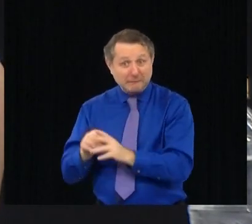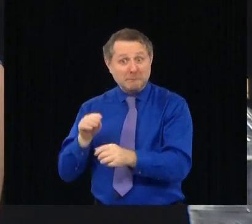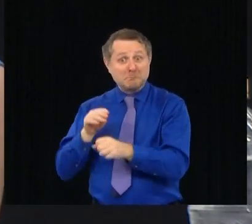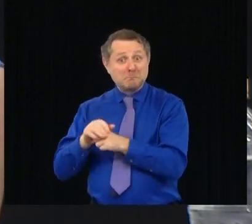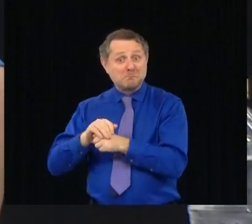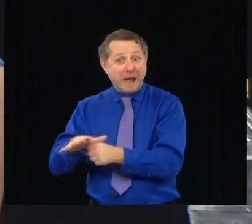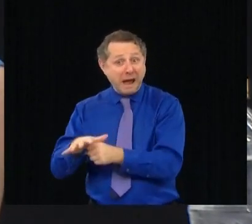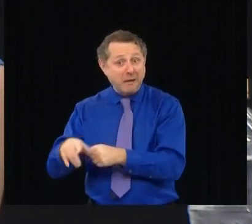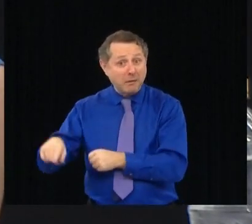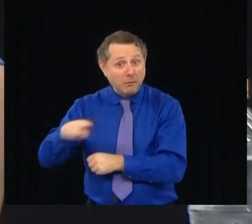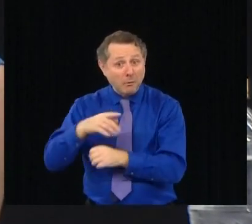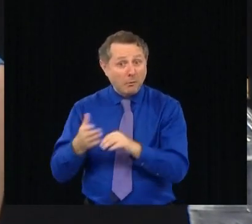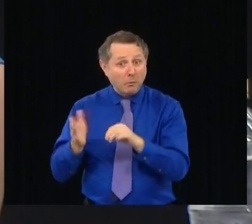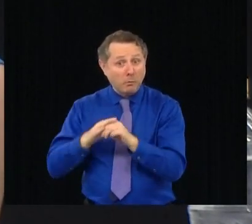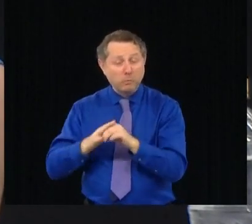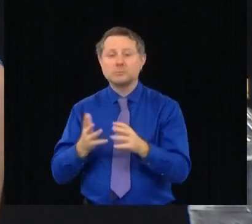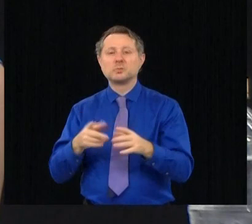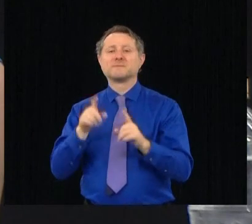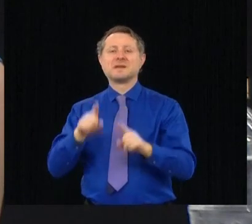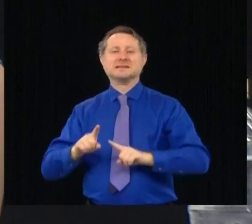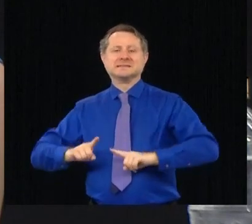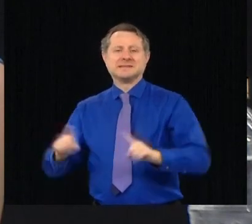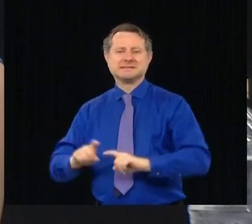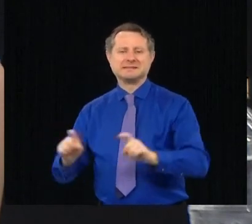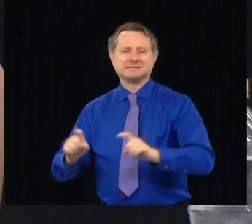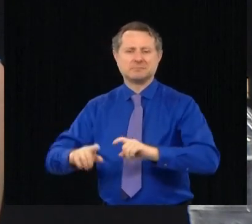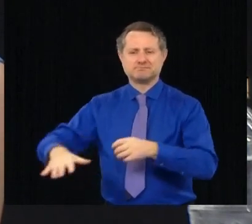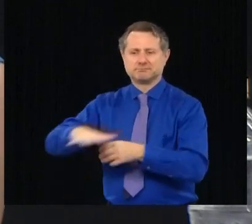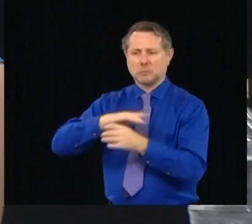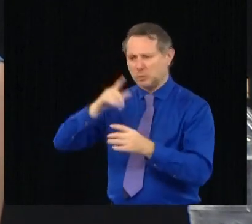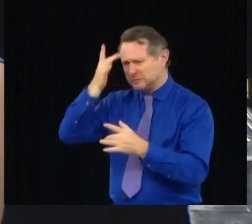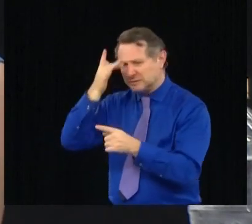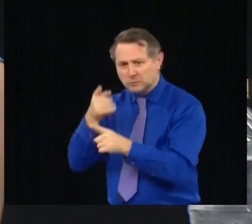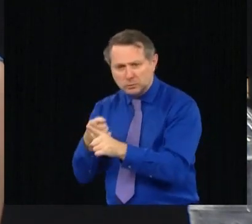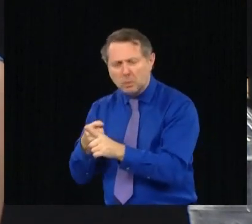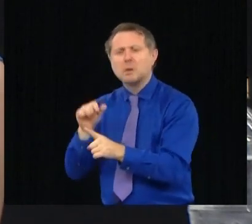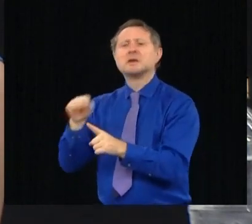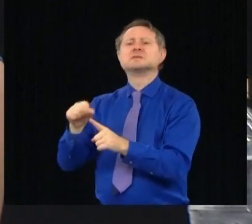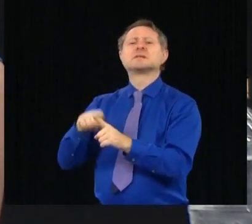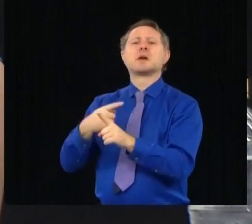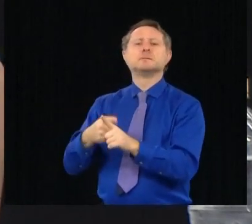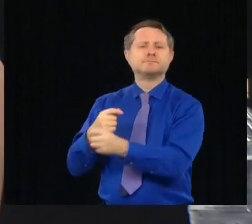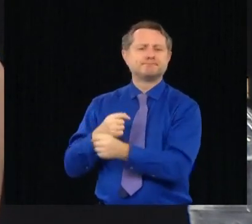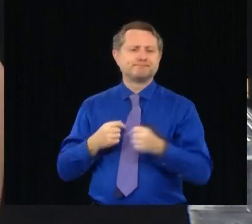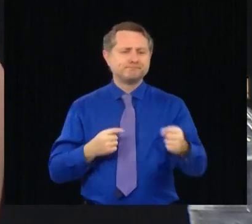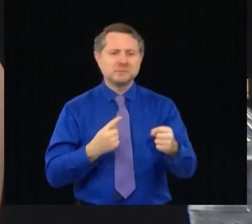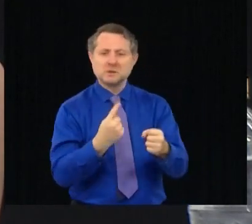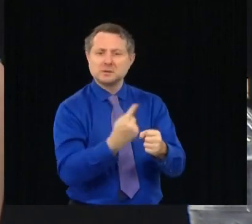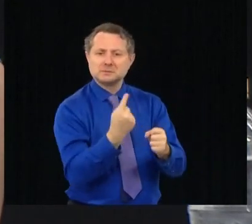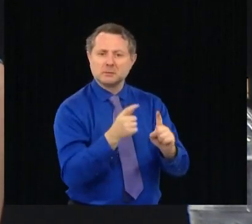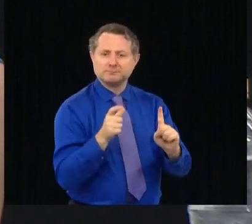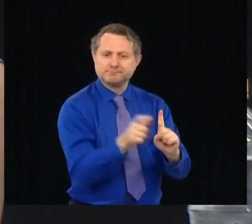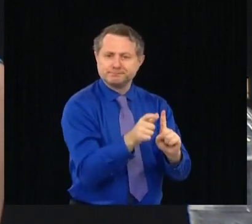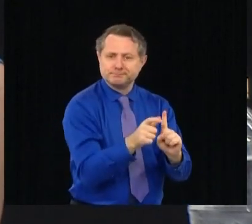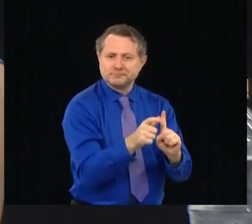EXAMPLE THERE IS ONE INSTANT AND THEN THERE IS AN EXPLOSION OF CASES IN ONE AREA AND YOU NEED TO BE ABLE TO TEST TO FIND OUT